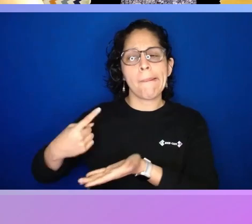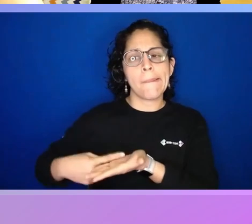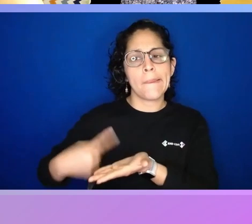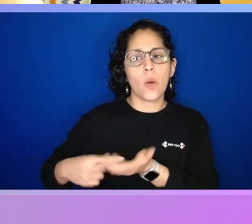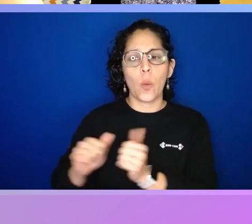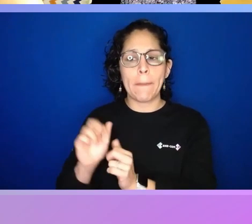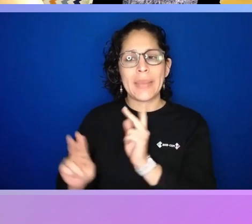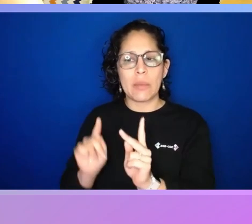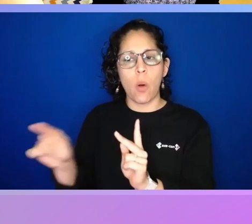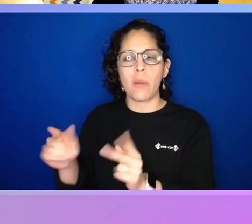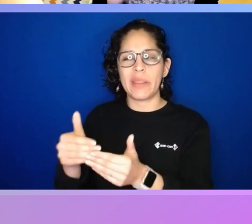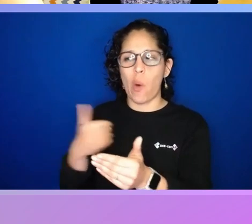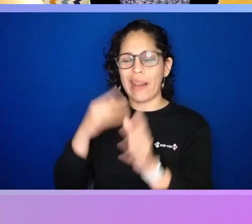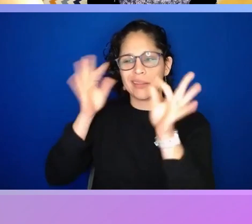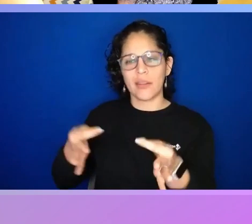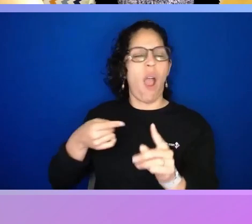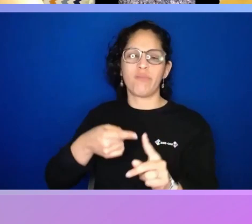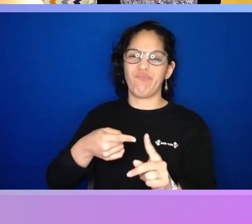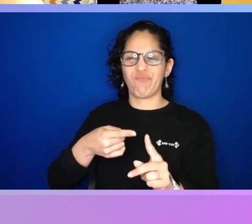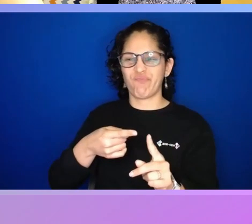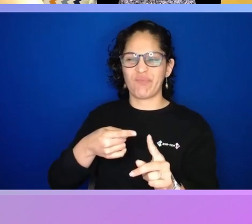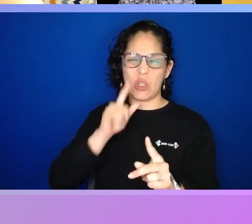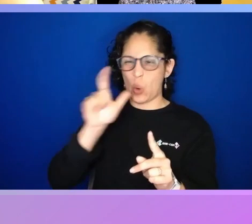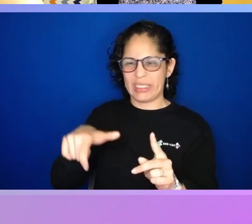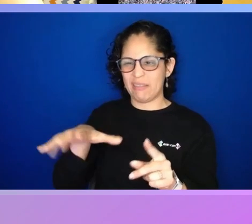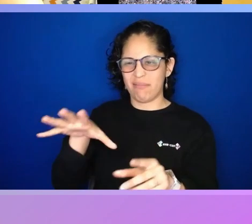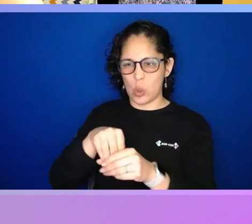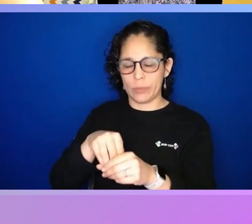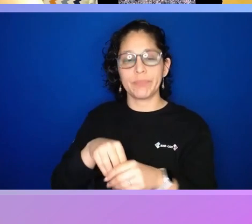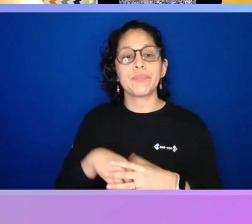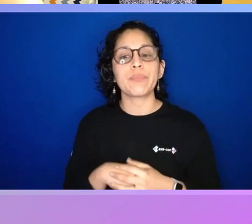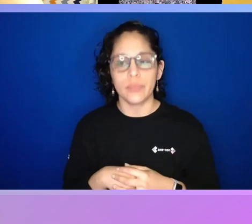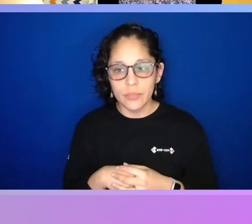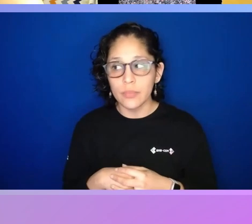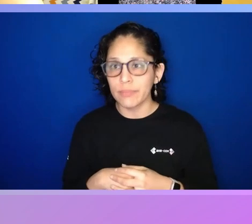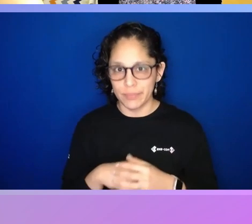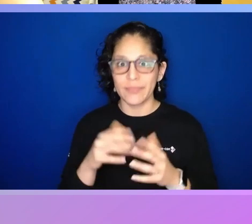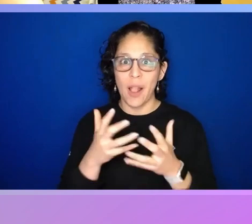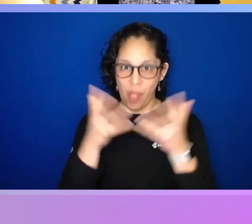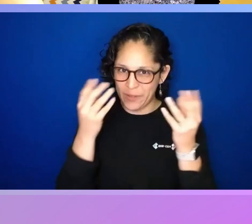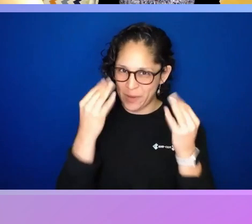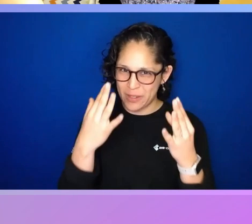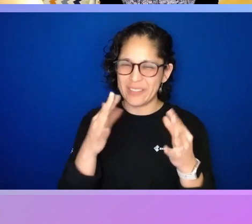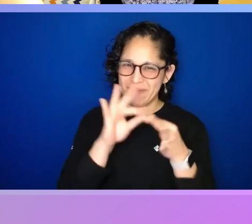are hidden as well. You could argue , here I know who the speaker is, I may not know